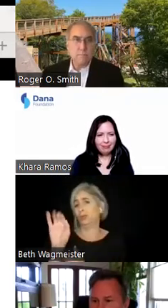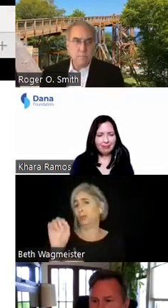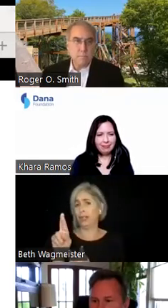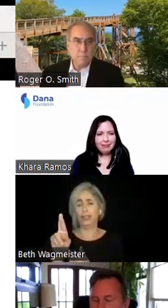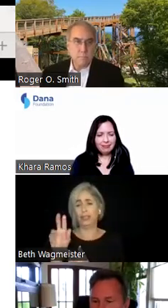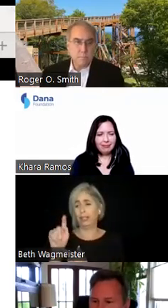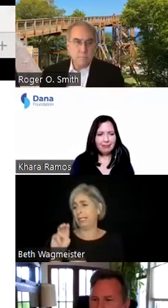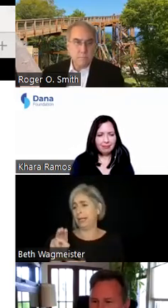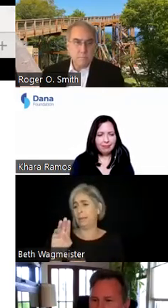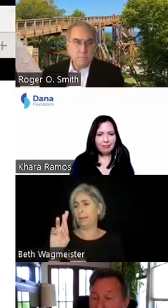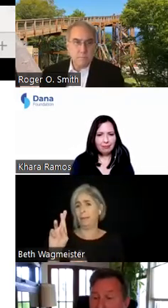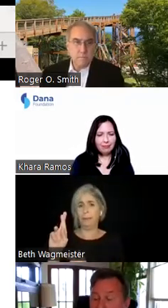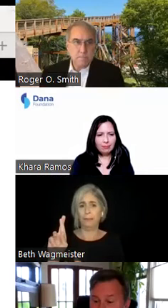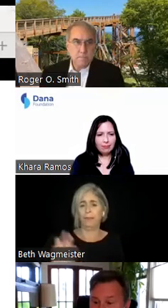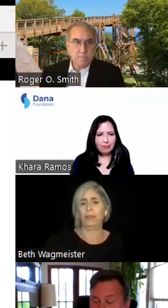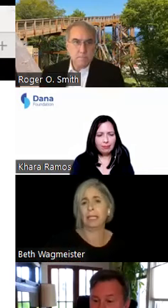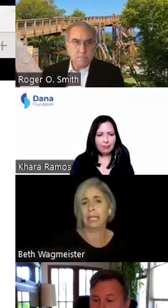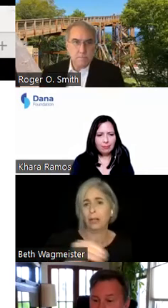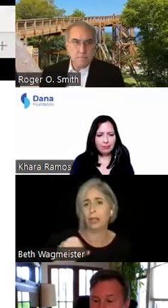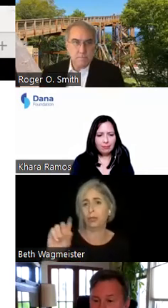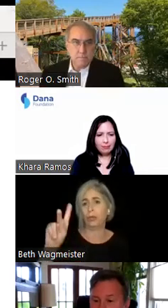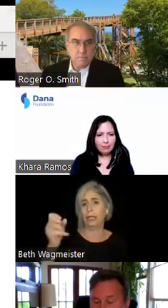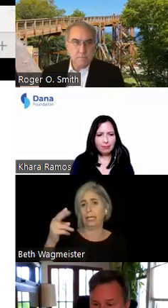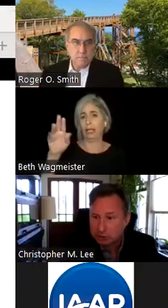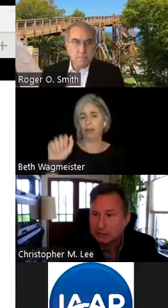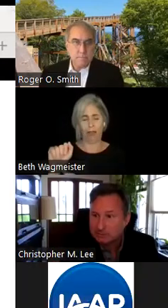doing research in anything actually. Thank you